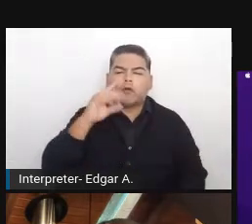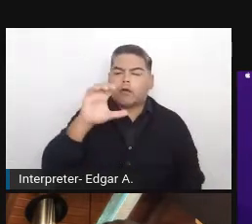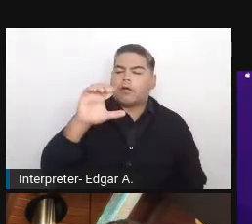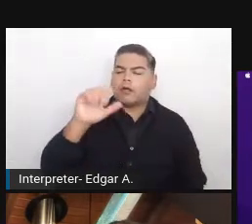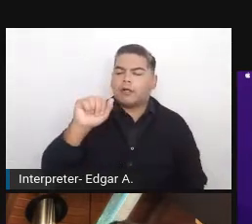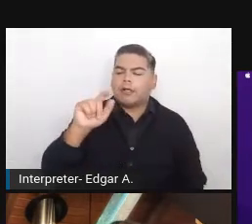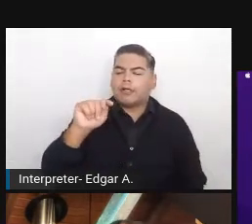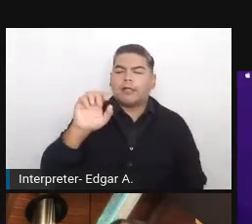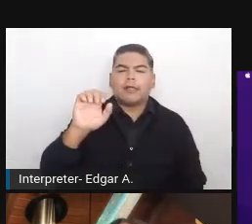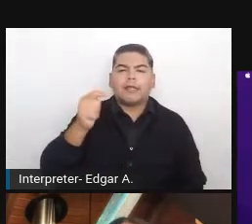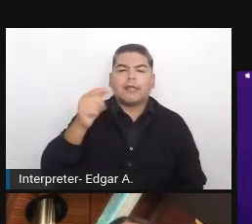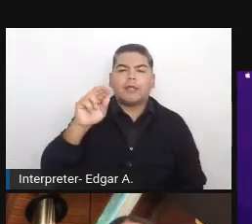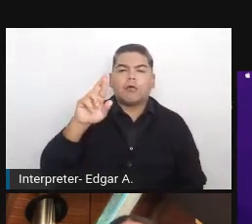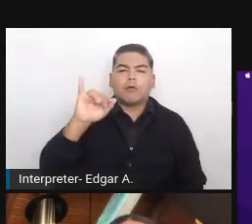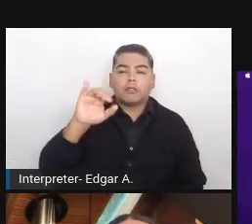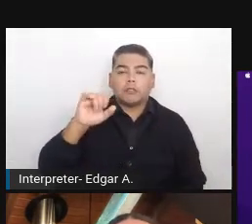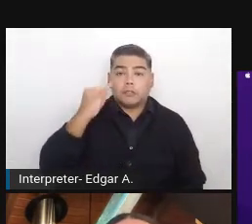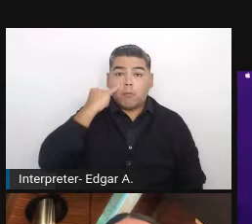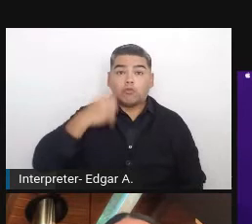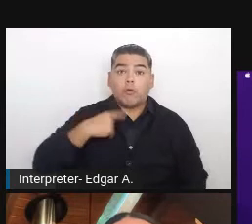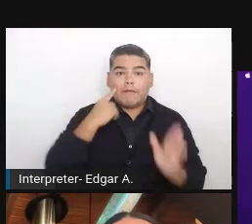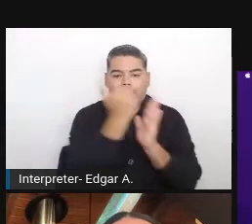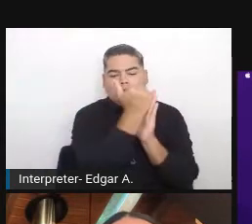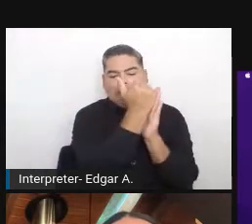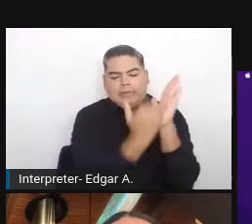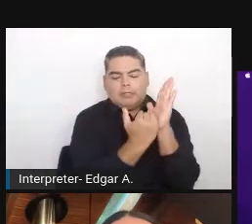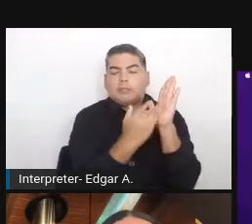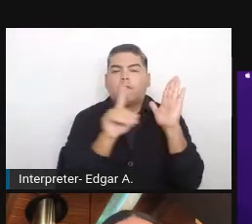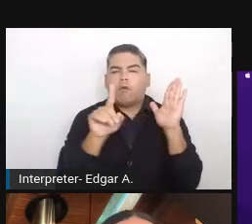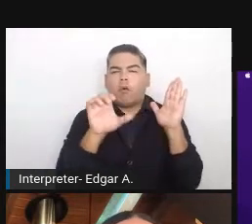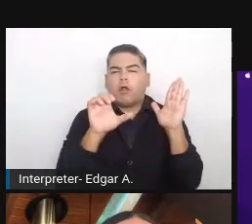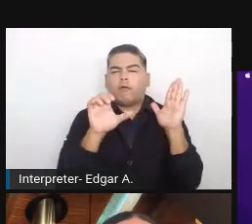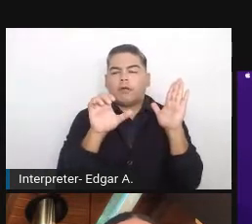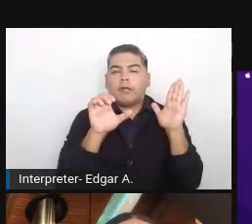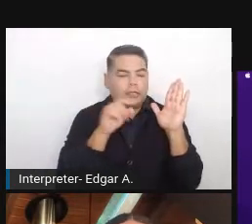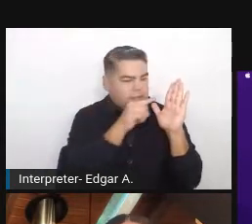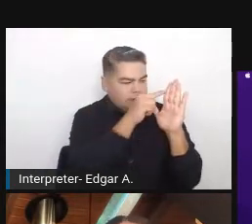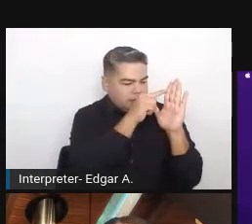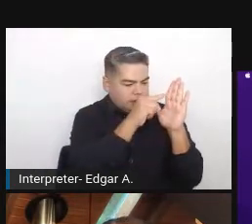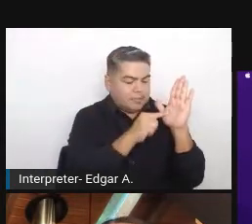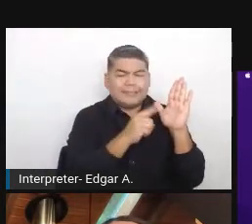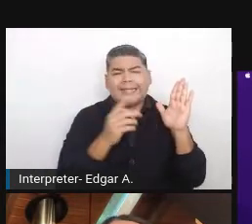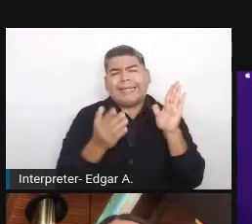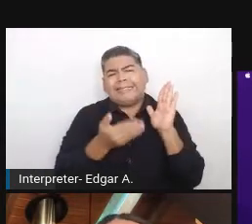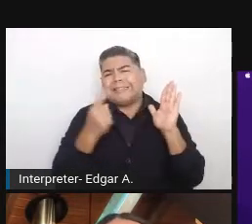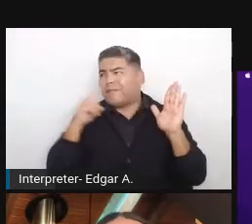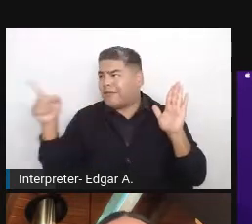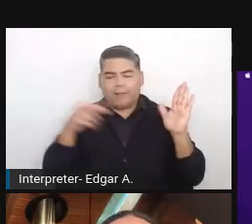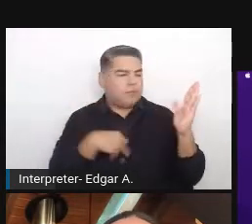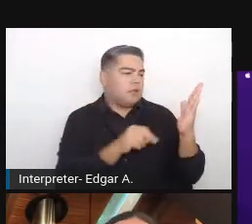of 100 categories, and you should think about, is it easier for your users to read through that big long list